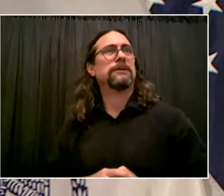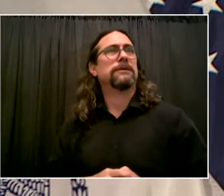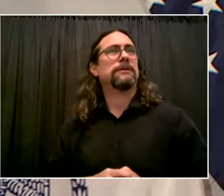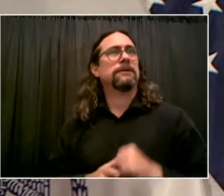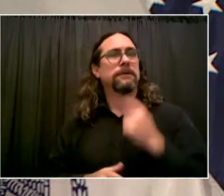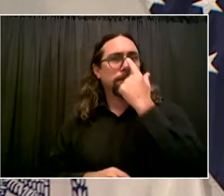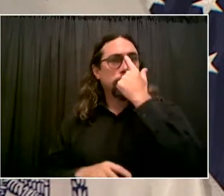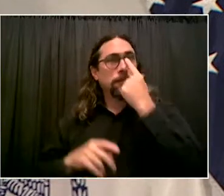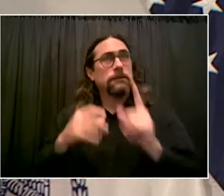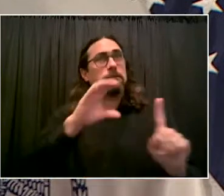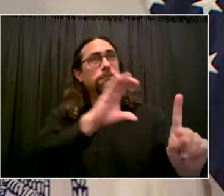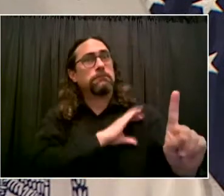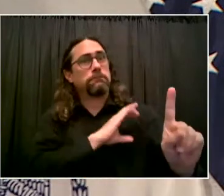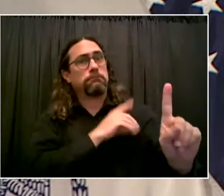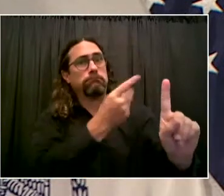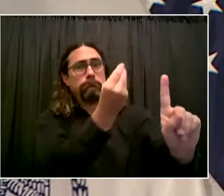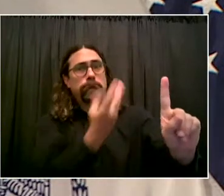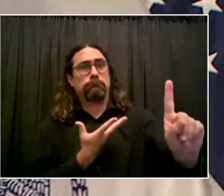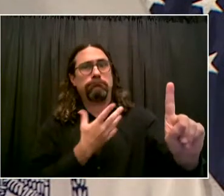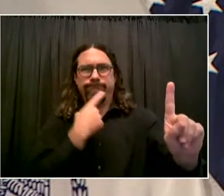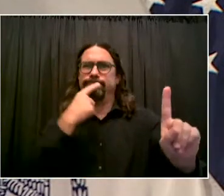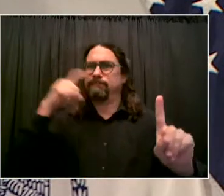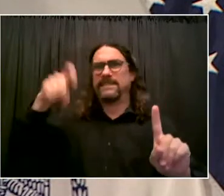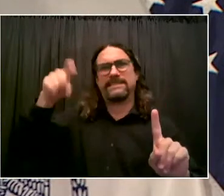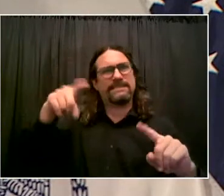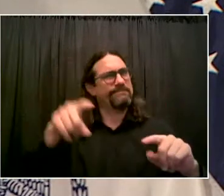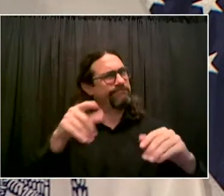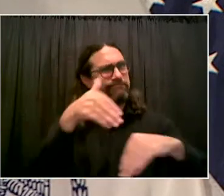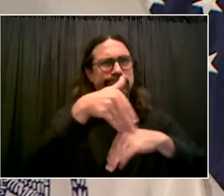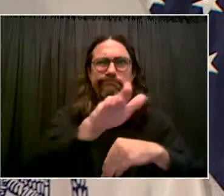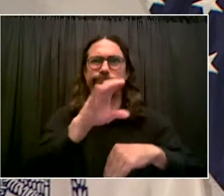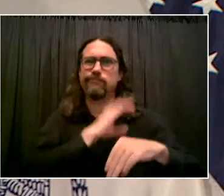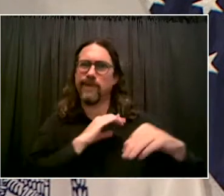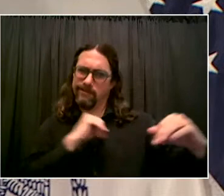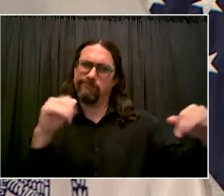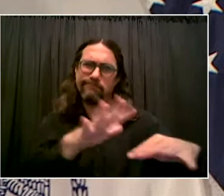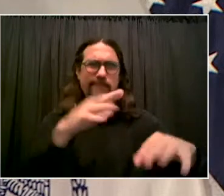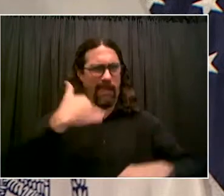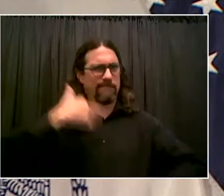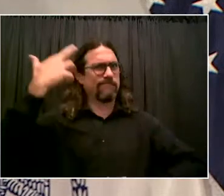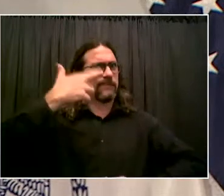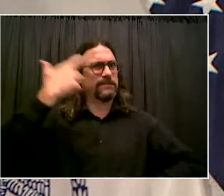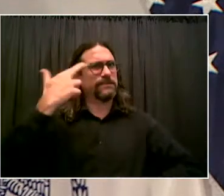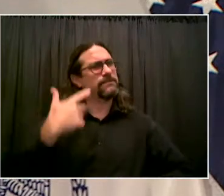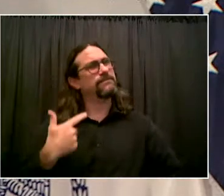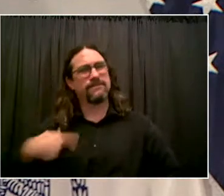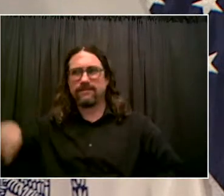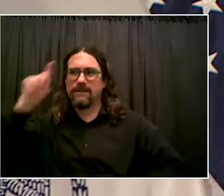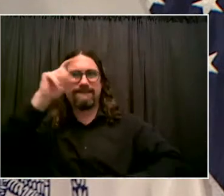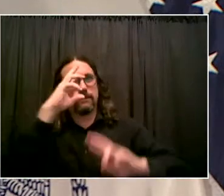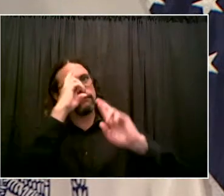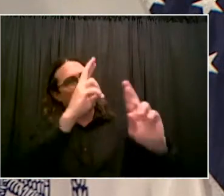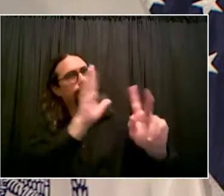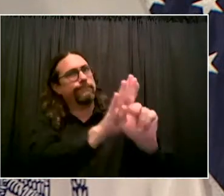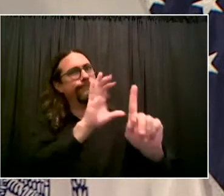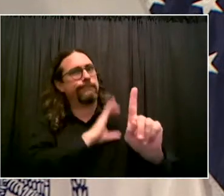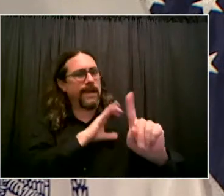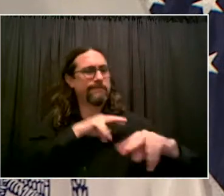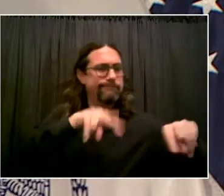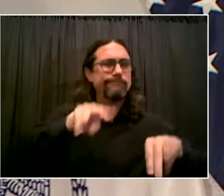H WEN THE NYD P SAYS WERE YOU MAKING ,ñç OF OFFICERS TO ADDRESS THE PROBLEM I THINK THAT SHOULD BE RESPECTED BECAUSE IS GOING TO WORK. UwAñAHEAD DEREK.